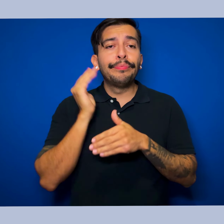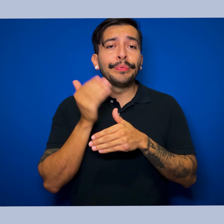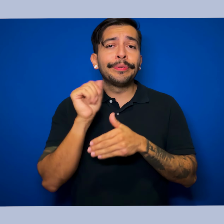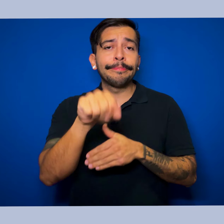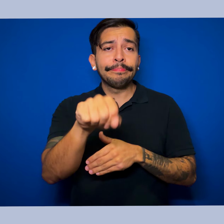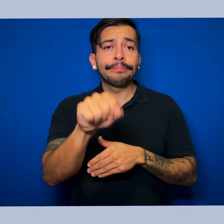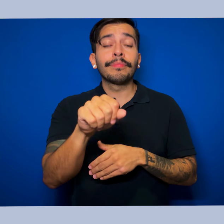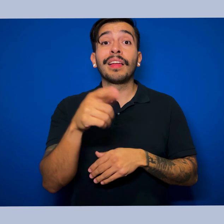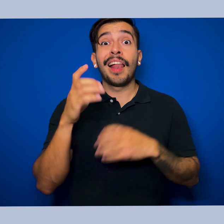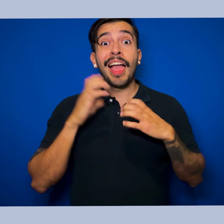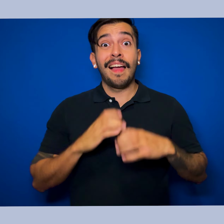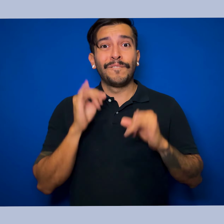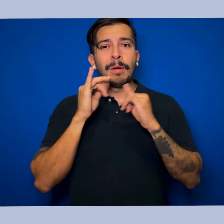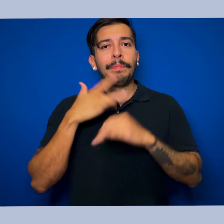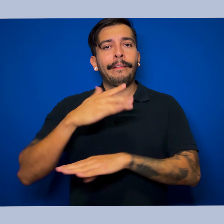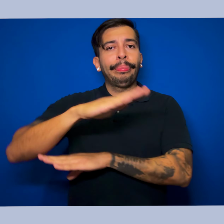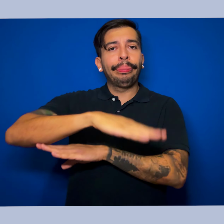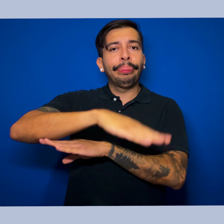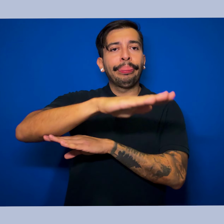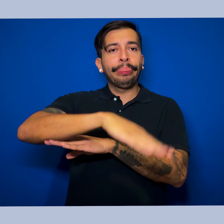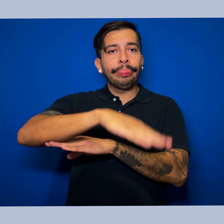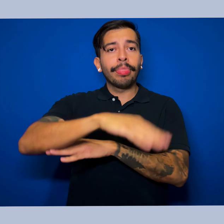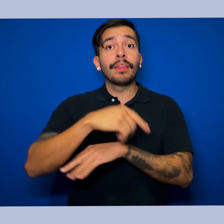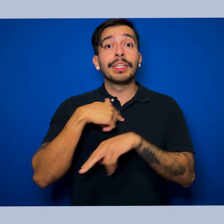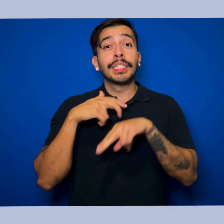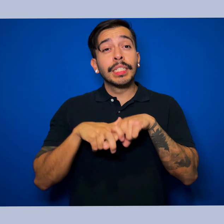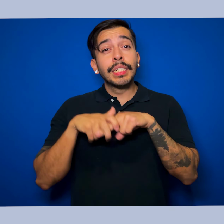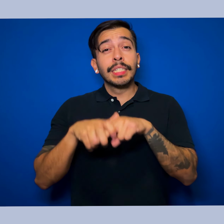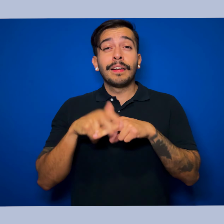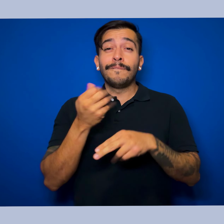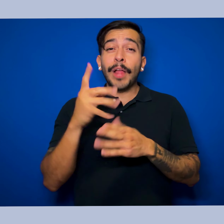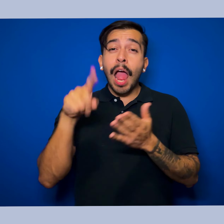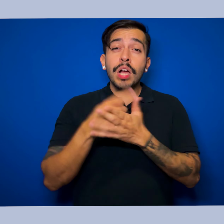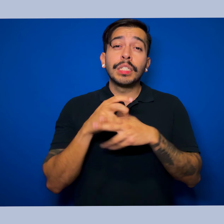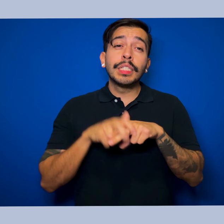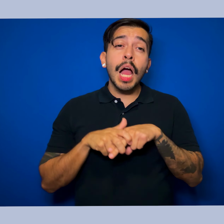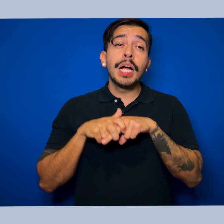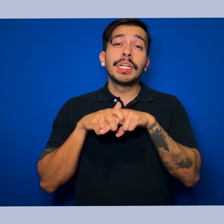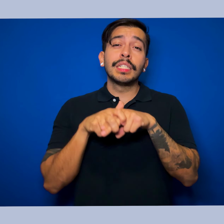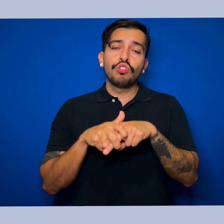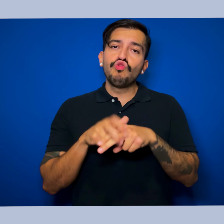Since client interviews are usually late in the day after I've been sitting at my desk for several hours,